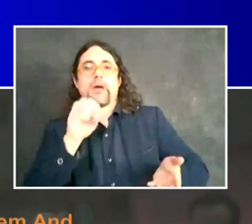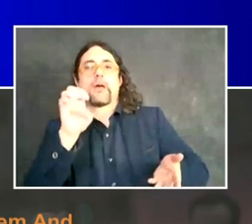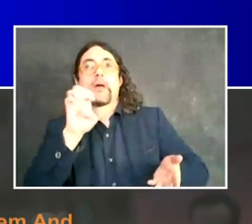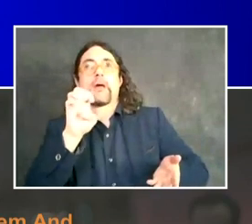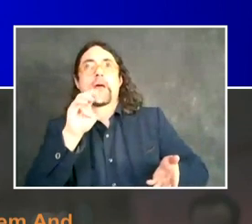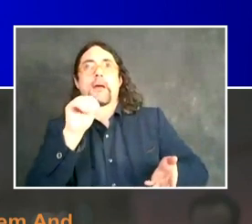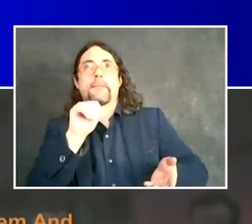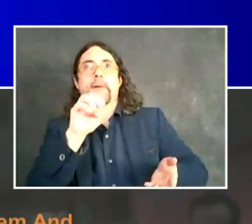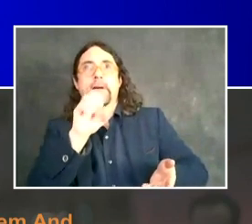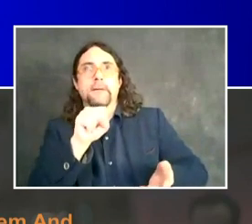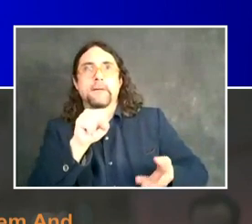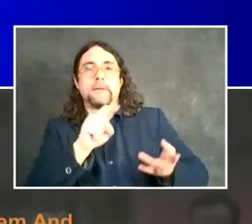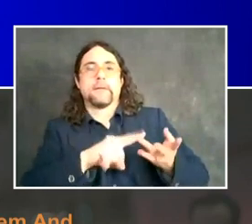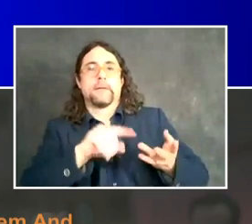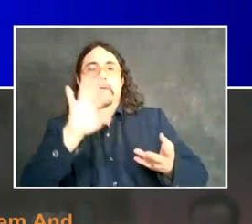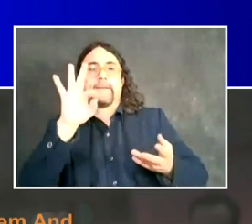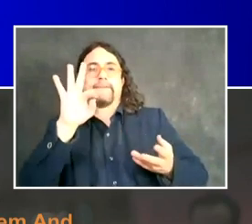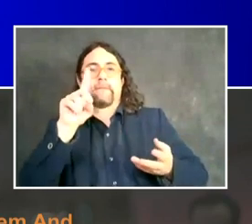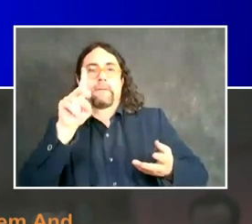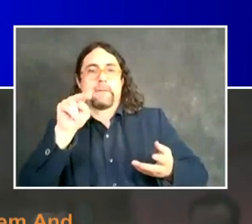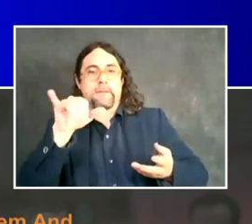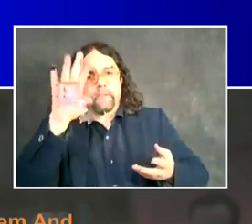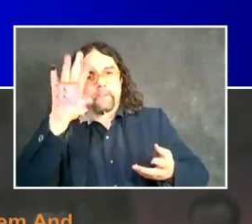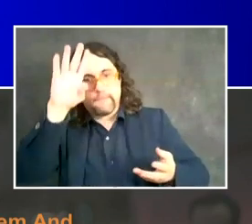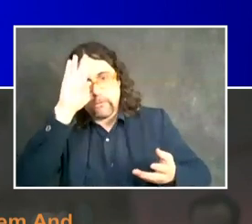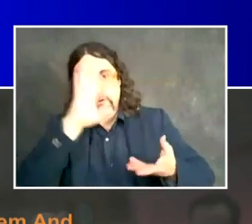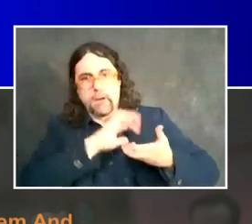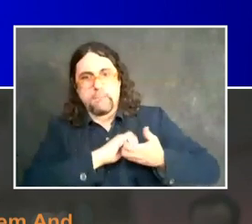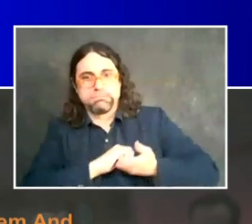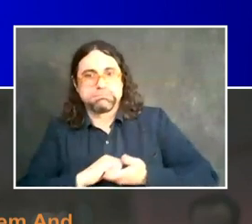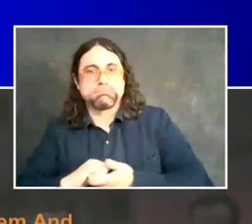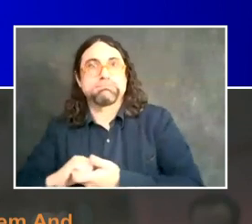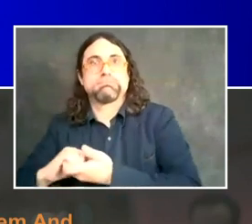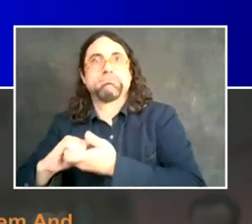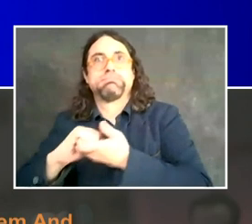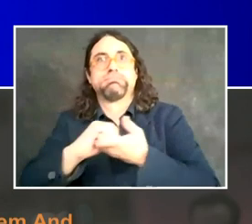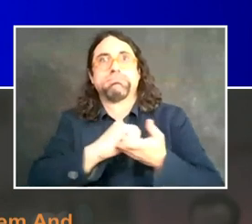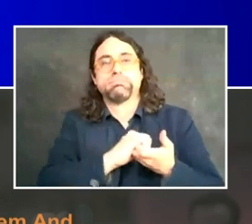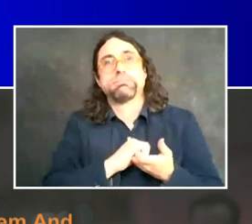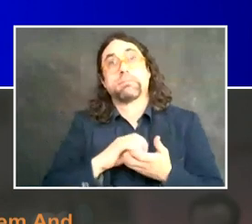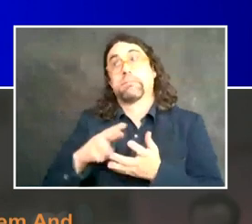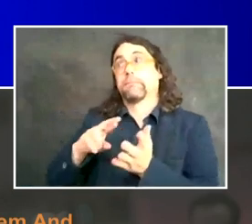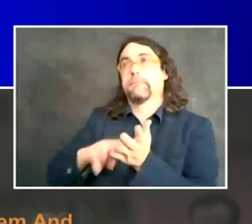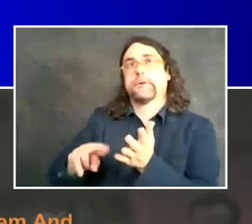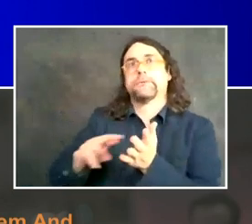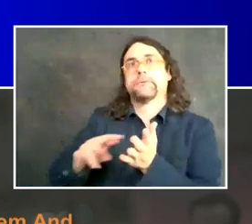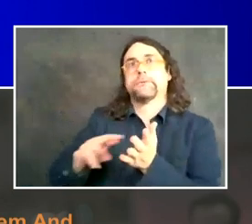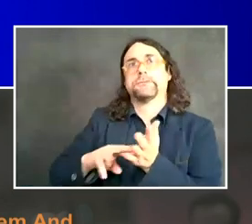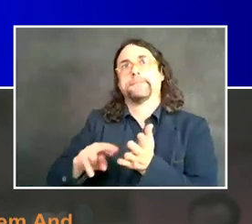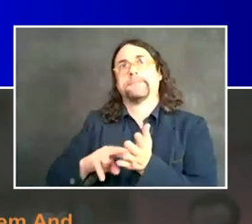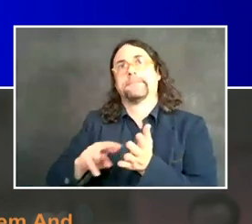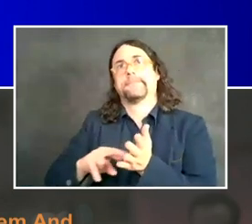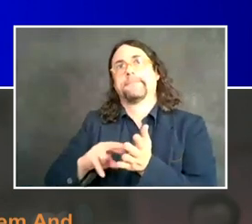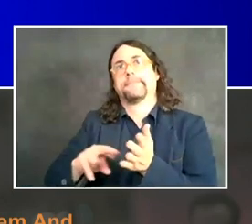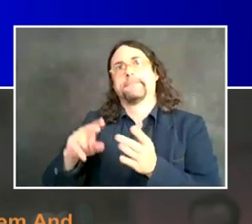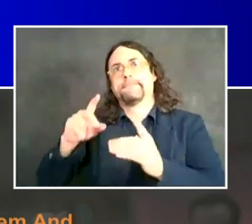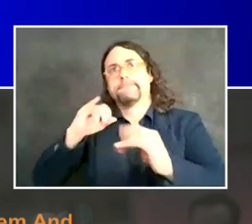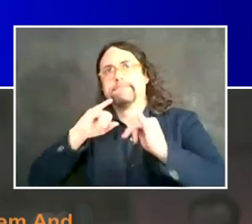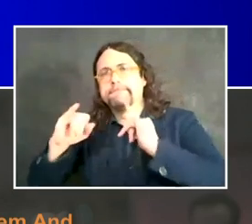EMS STAFF. THE DEPARTMENT OF DEFENSE WILL ALSO CONDUCT ASSESSMENTS SHARING ADVANCED DECOMPRESSION AND